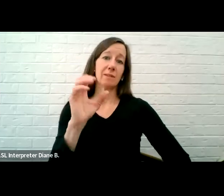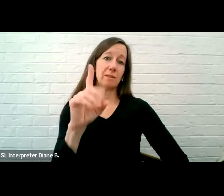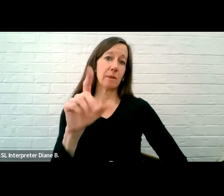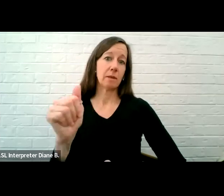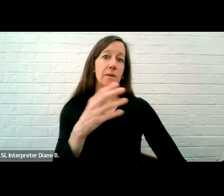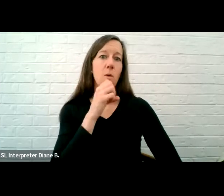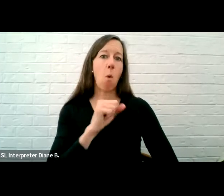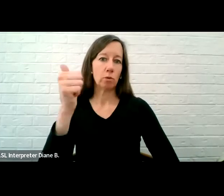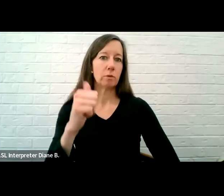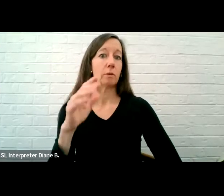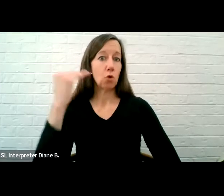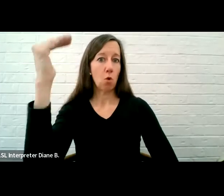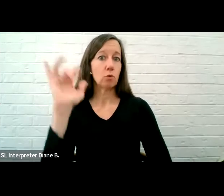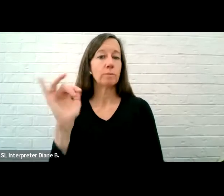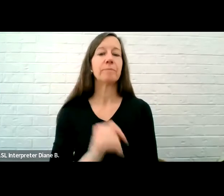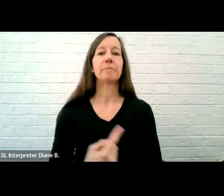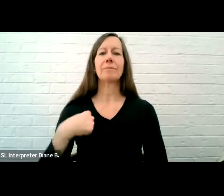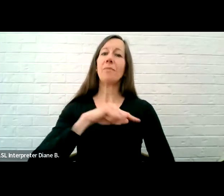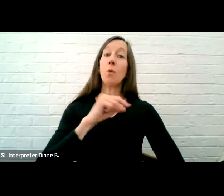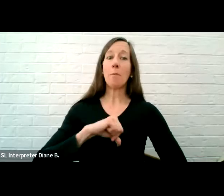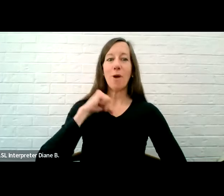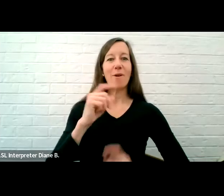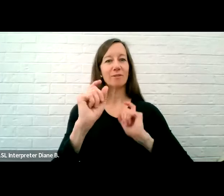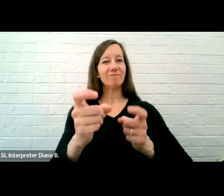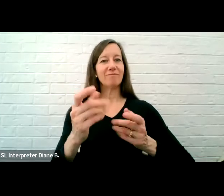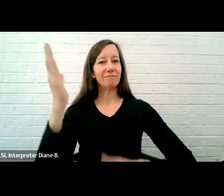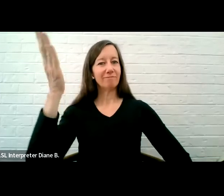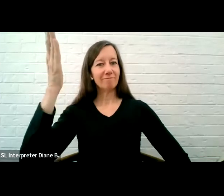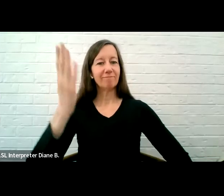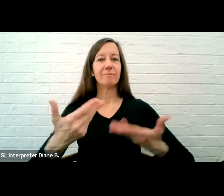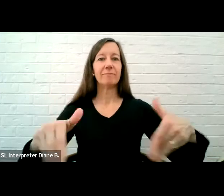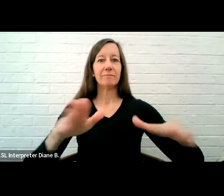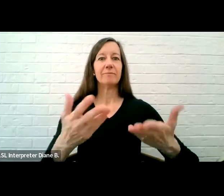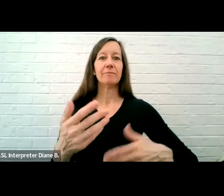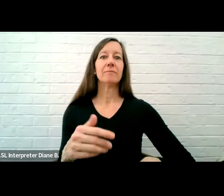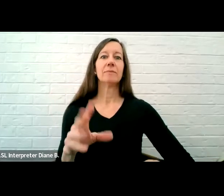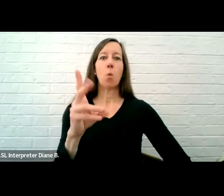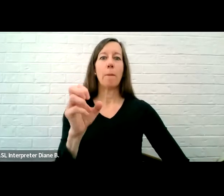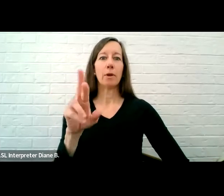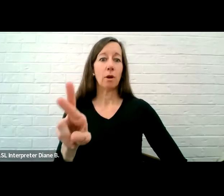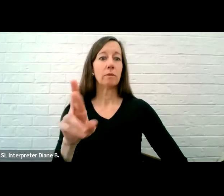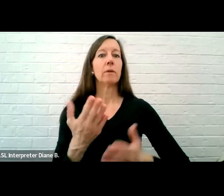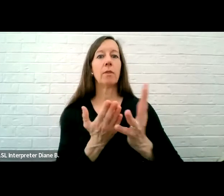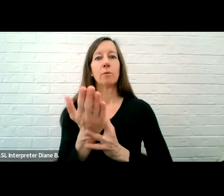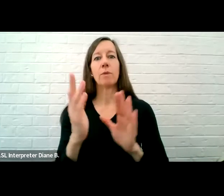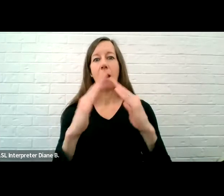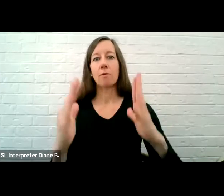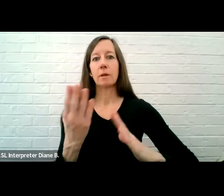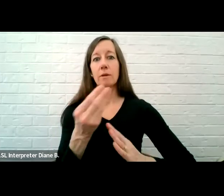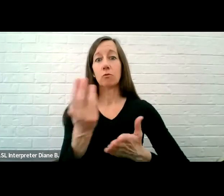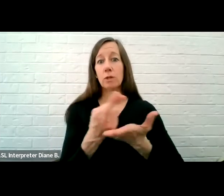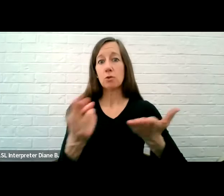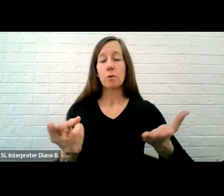We are proud to bring you this webinar through the housing and Services resource Center or Hsrc.